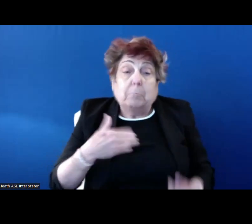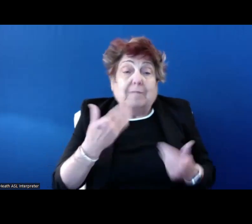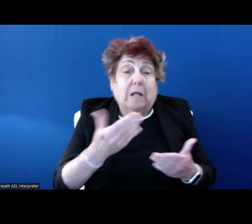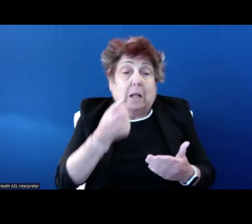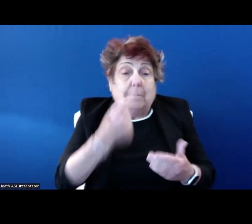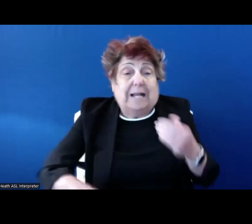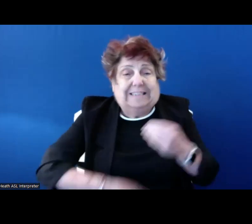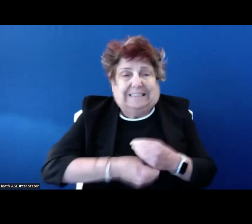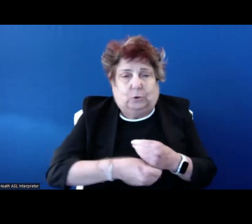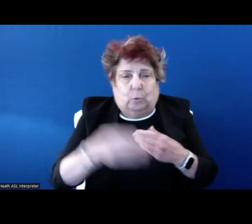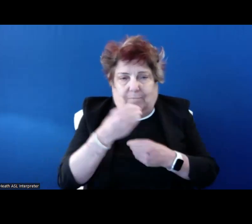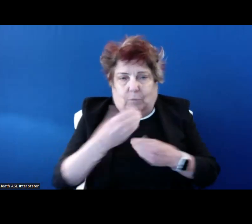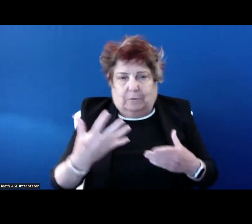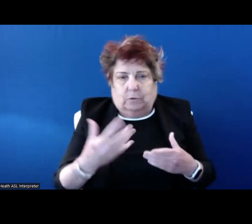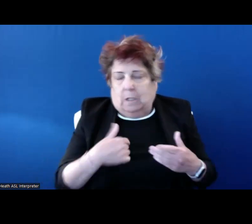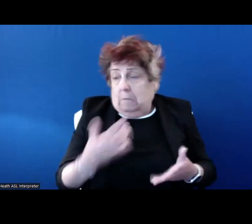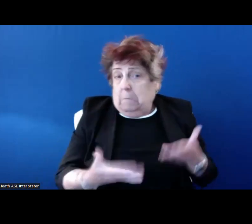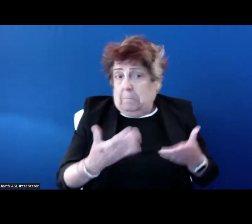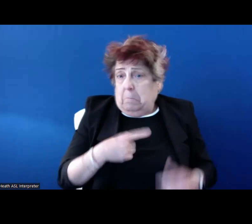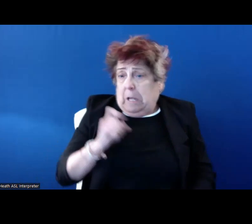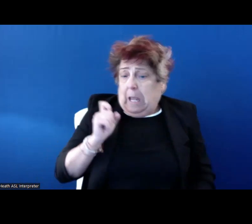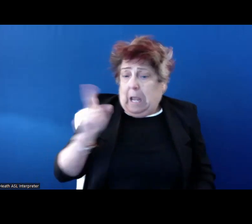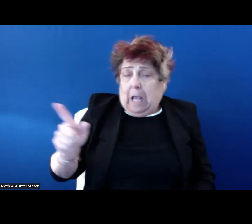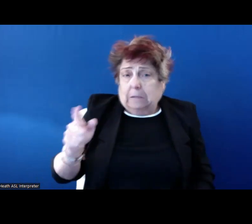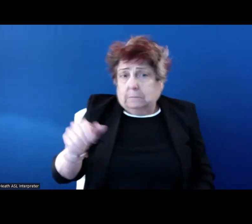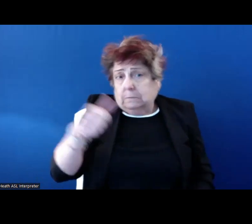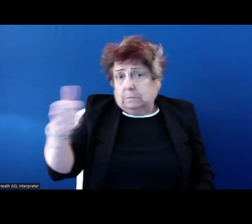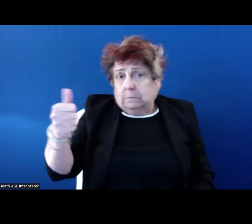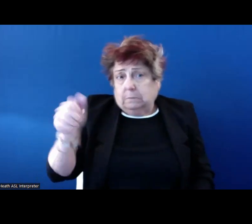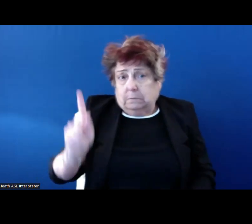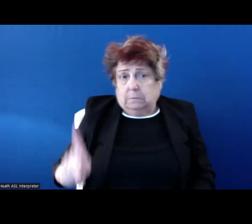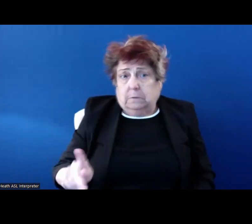And I might actually asked my colleague Lisa Kaufman from HUD.